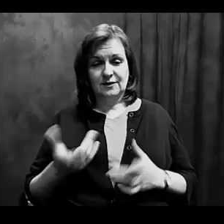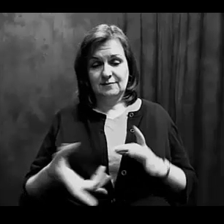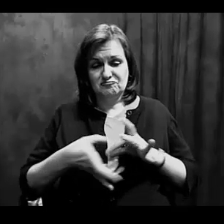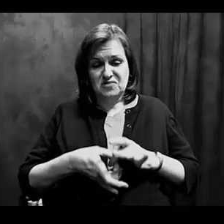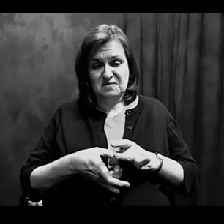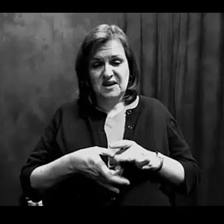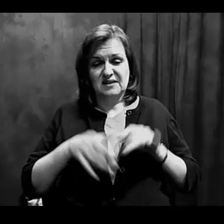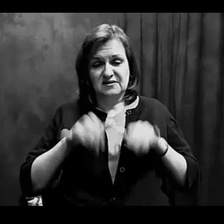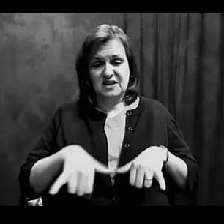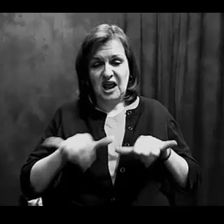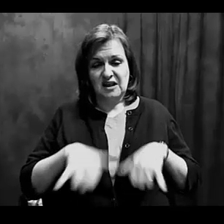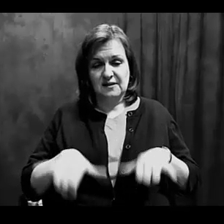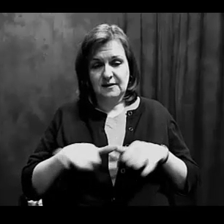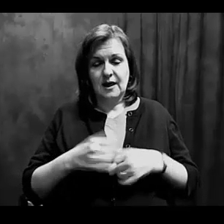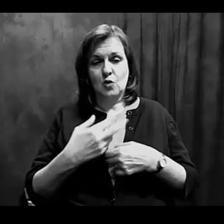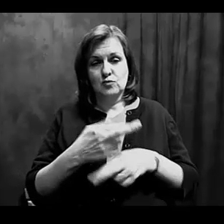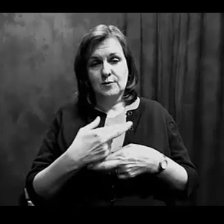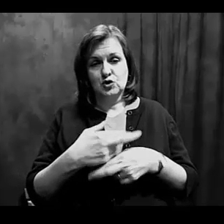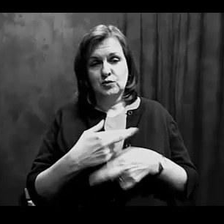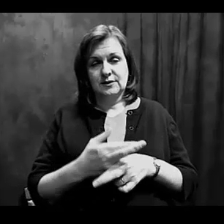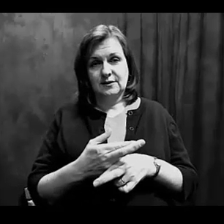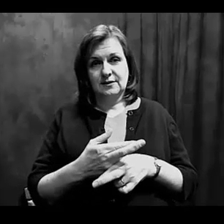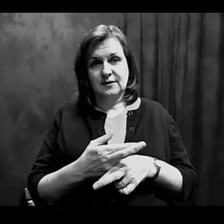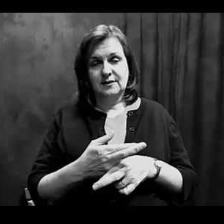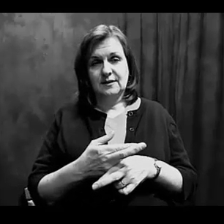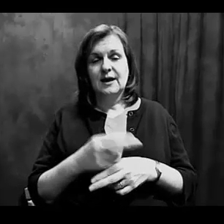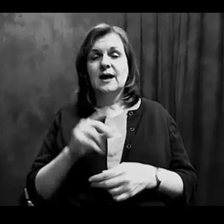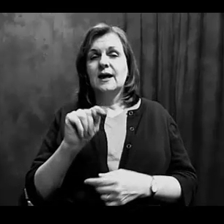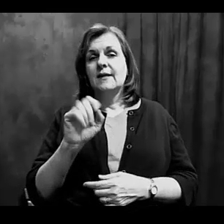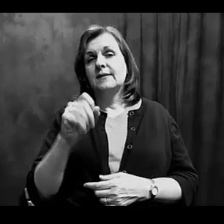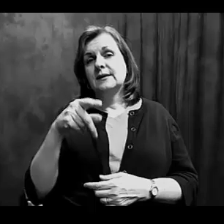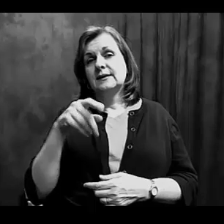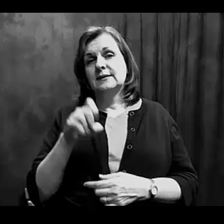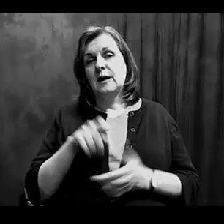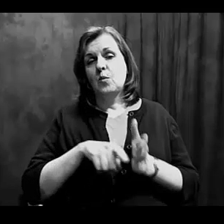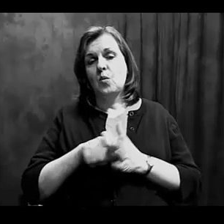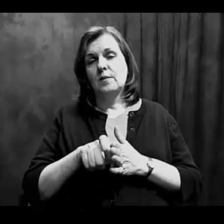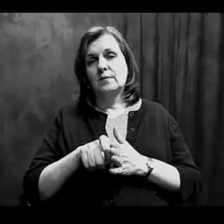and hangs and reproduces so it's actually reproducing